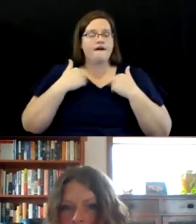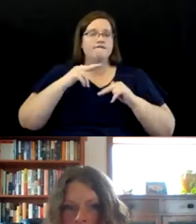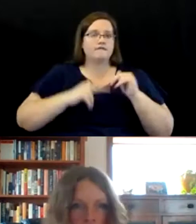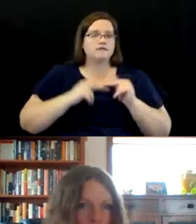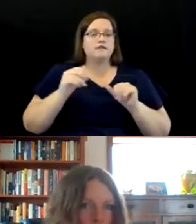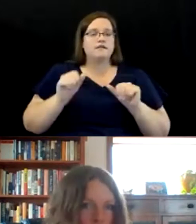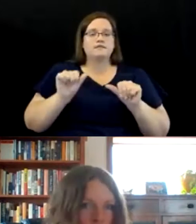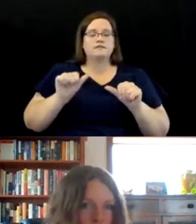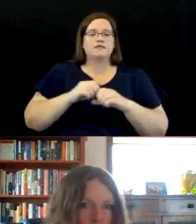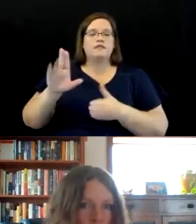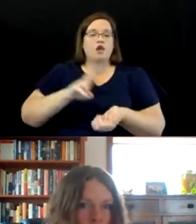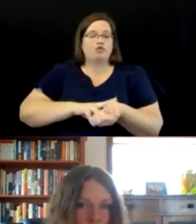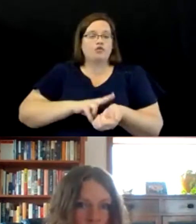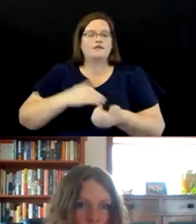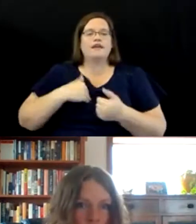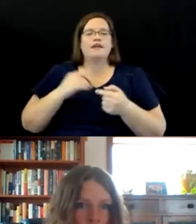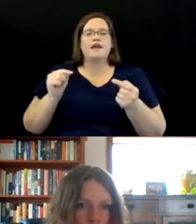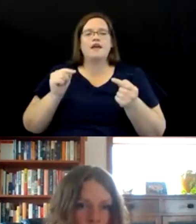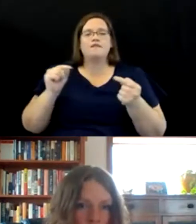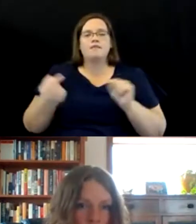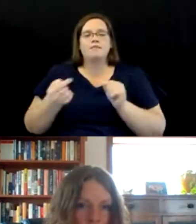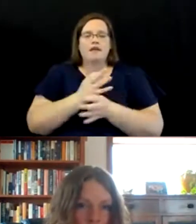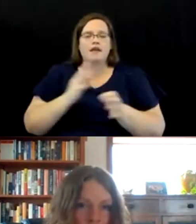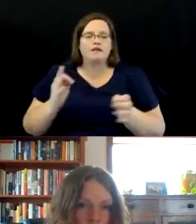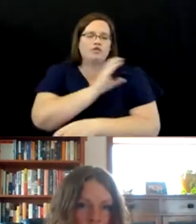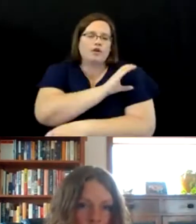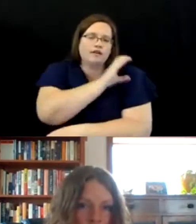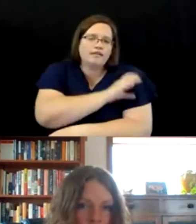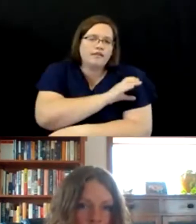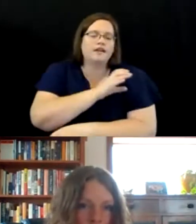nursing staff. They have pain-free clinics. They have some real resources